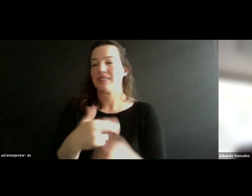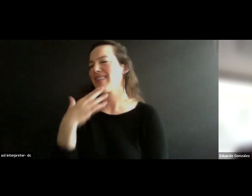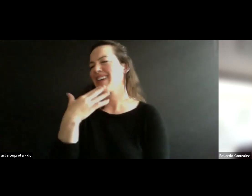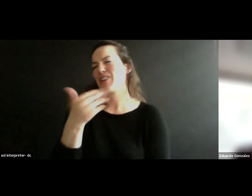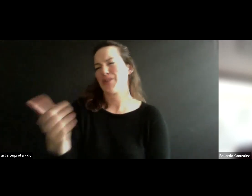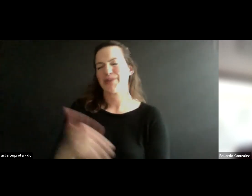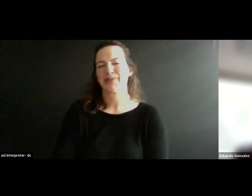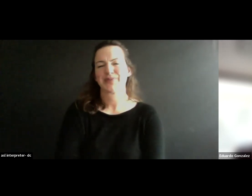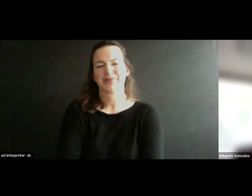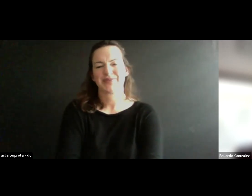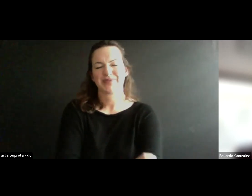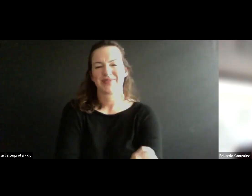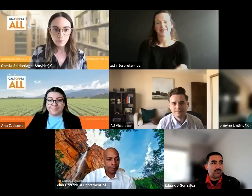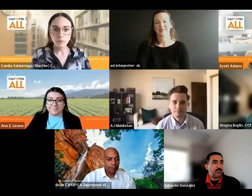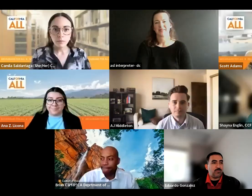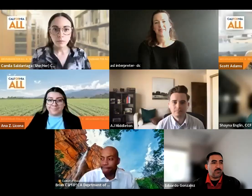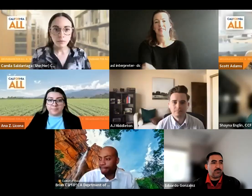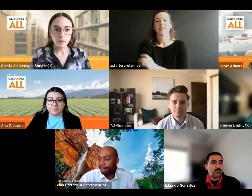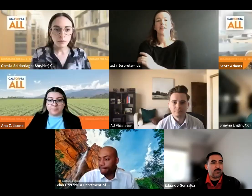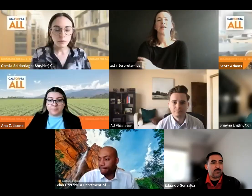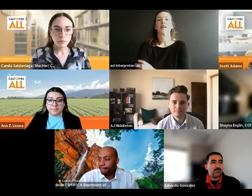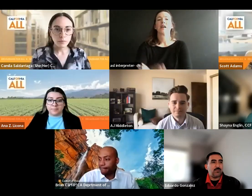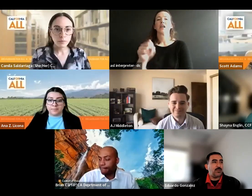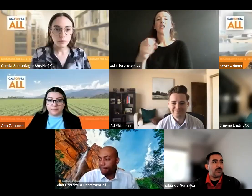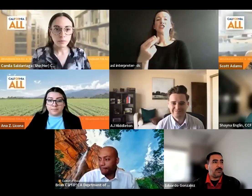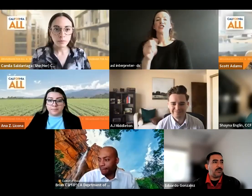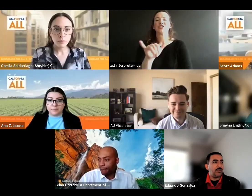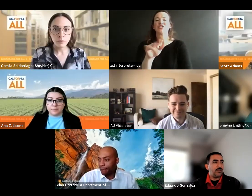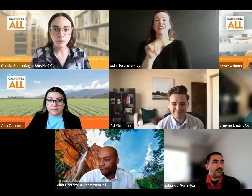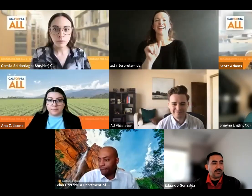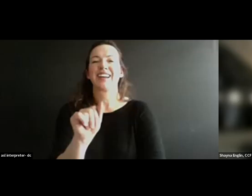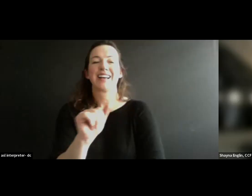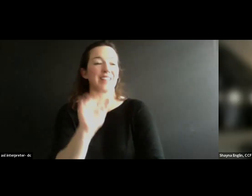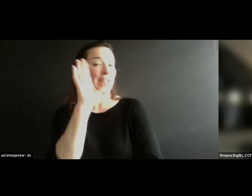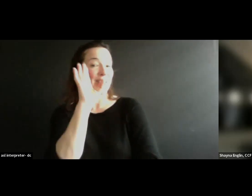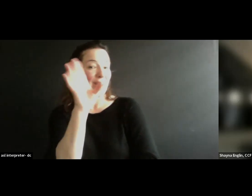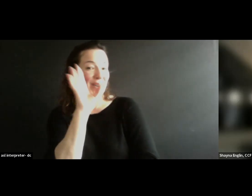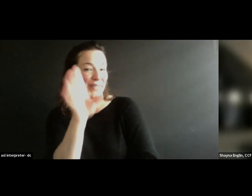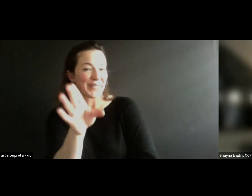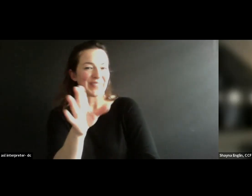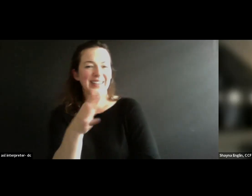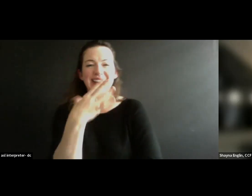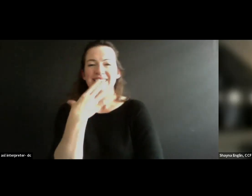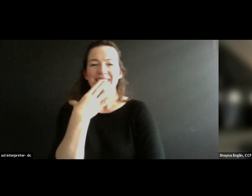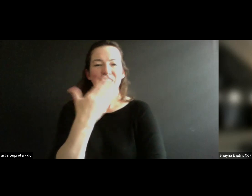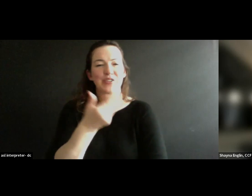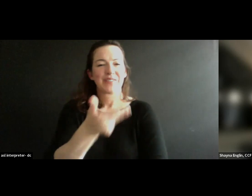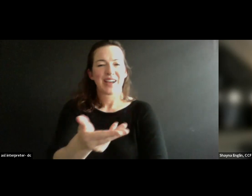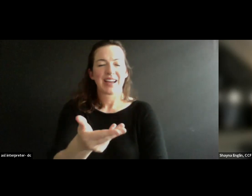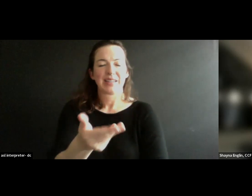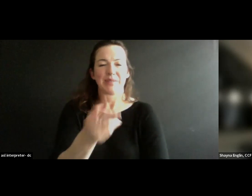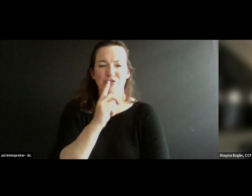Shaina, your turn! Hello! Good! Thank you so much for having me. It's so good to see